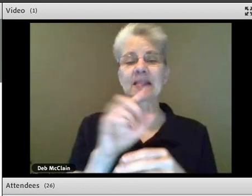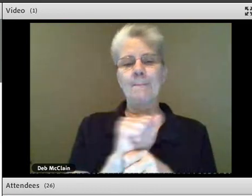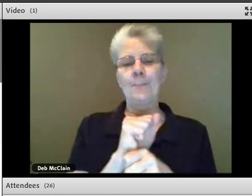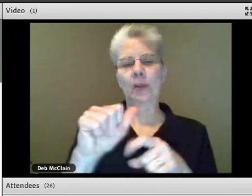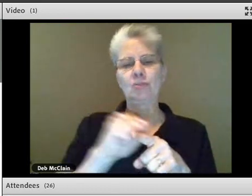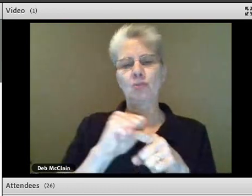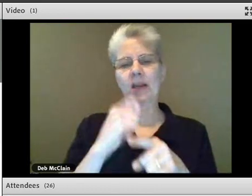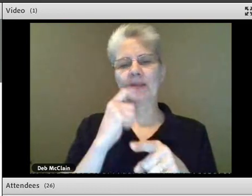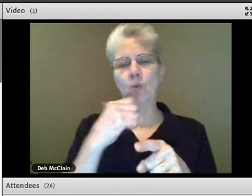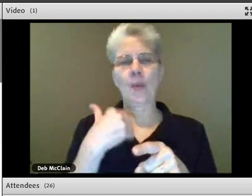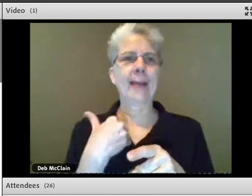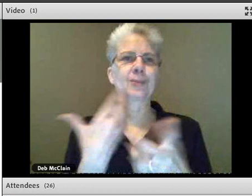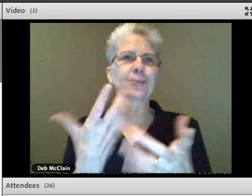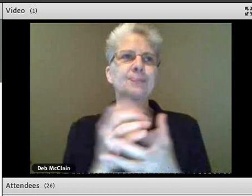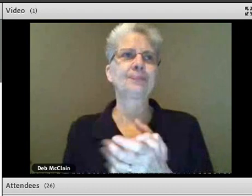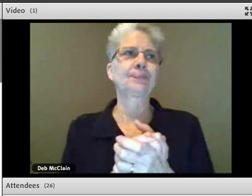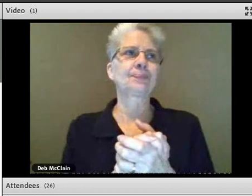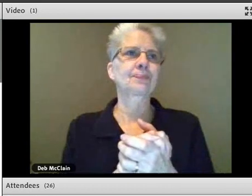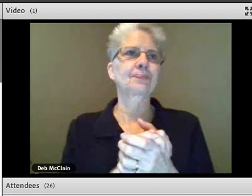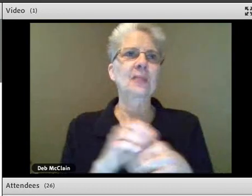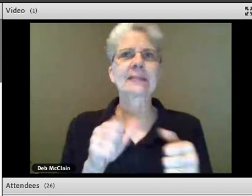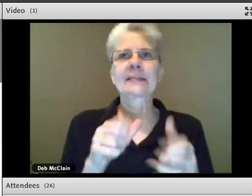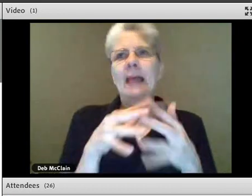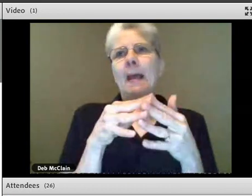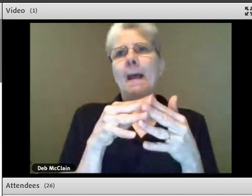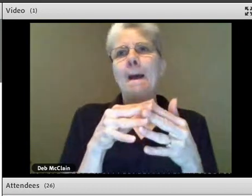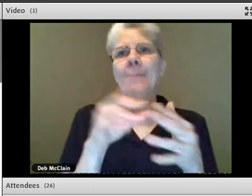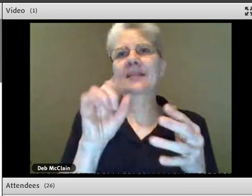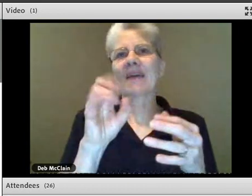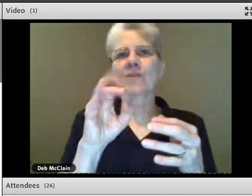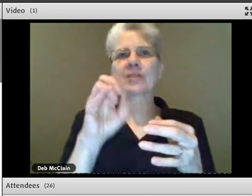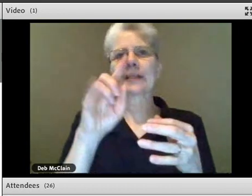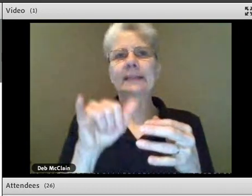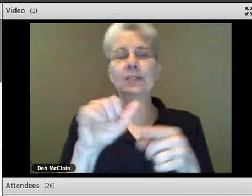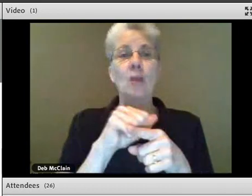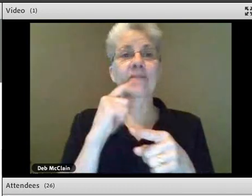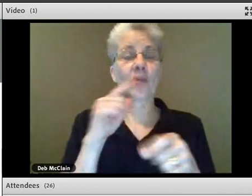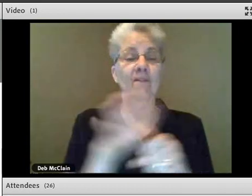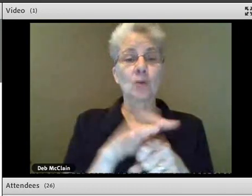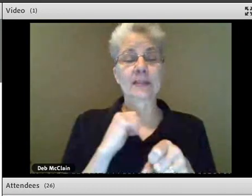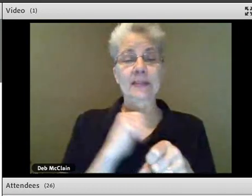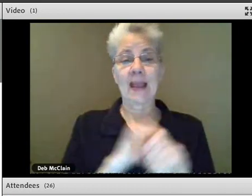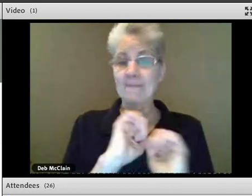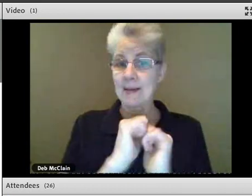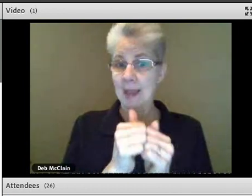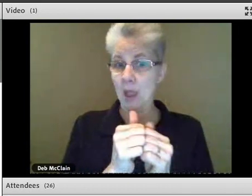so if you had to roll out, like, a diversity training for the entire staff, one way to make sure that you've done it,